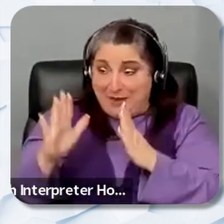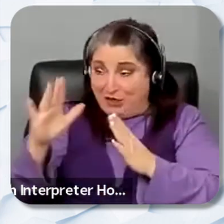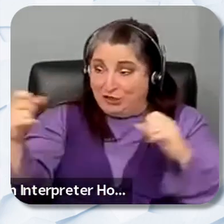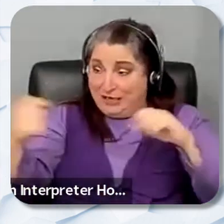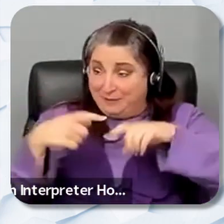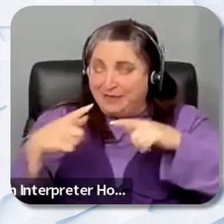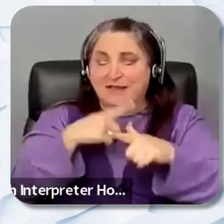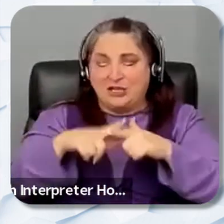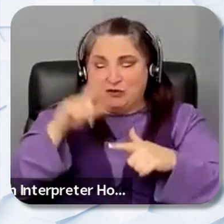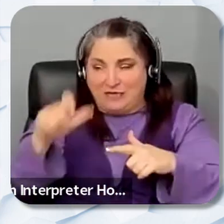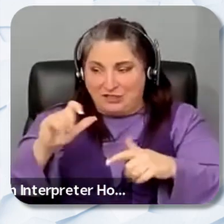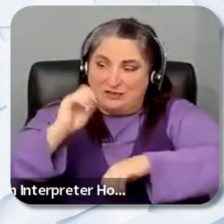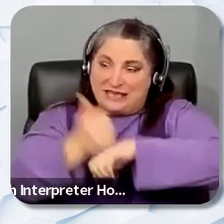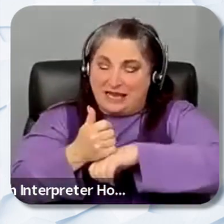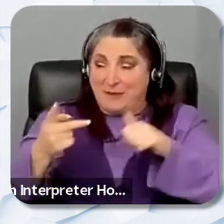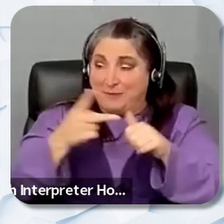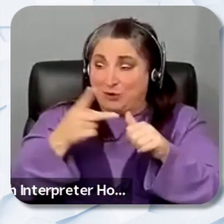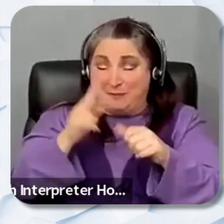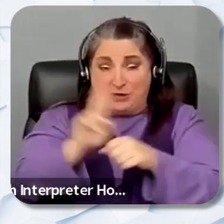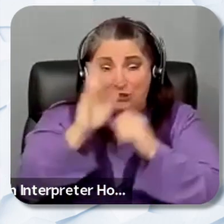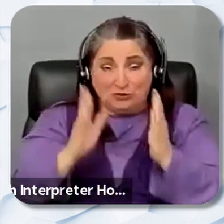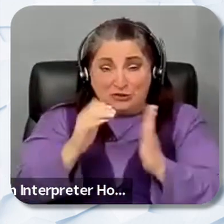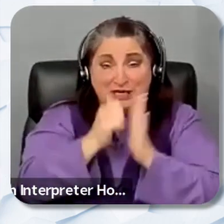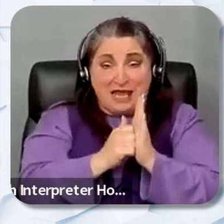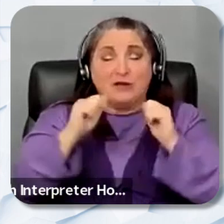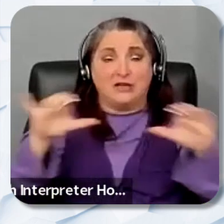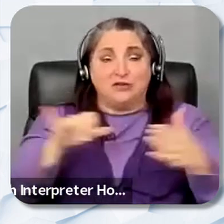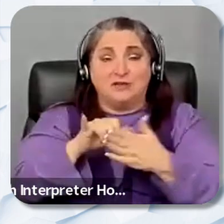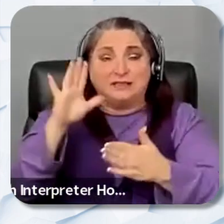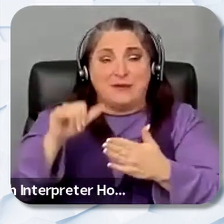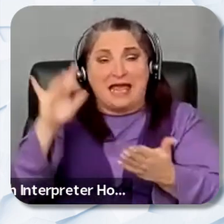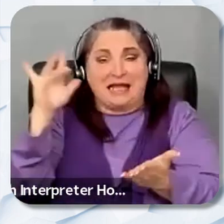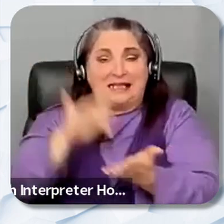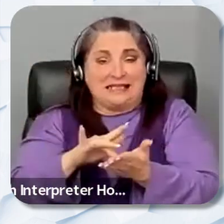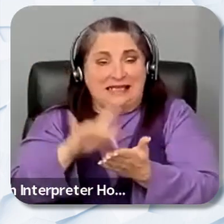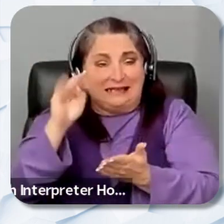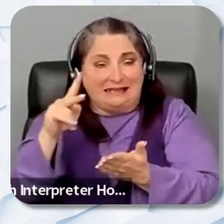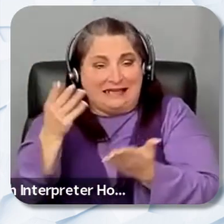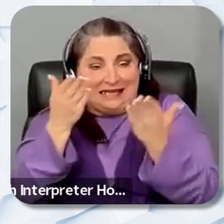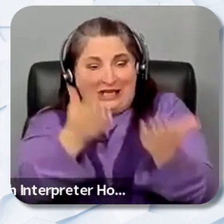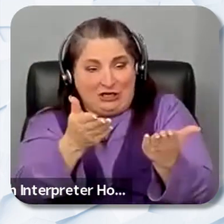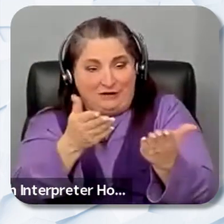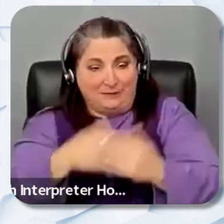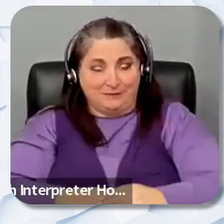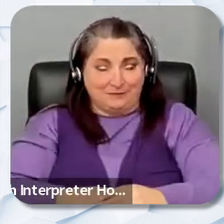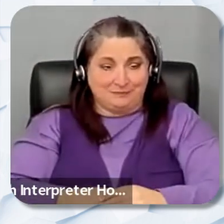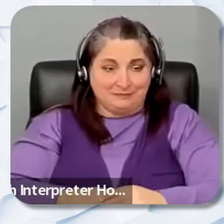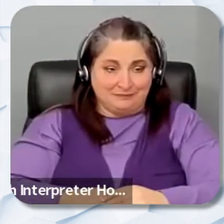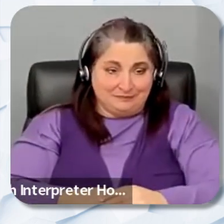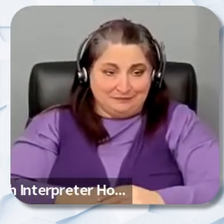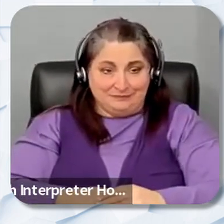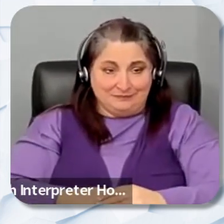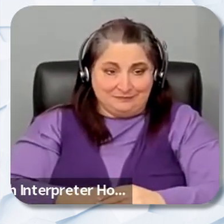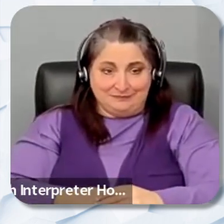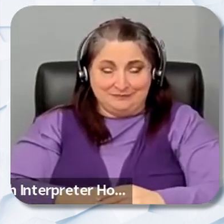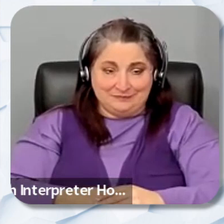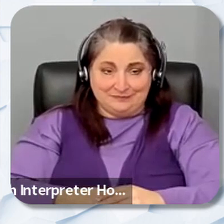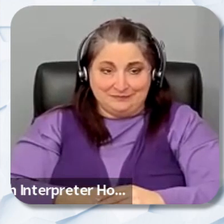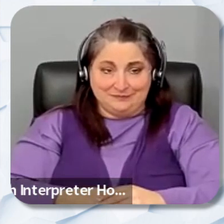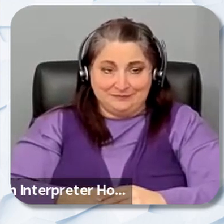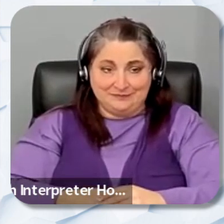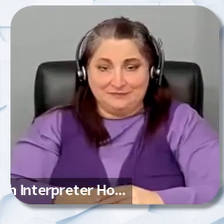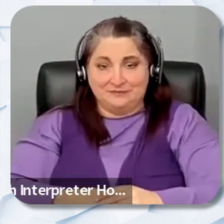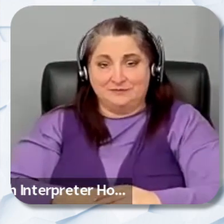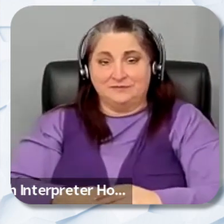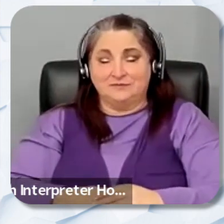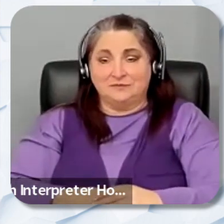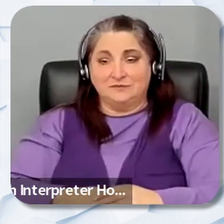user account. You can do this by clicking the link provided here. Once you've completed